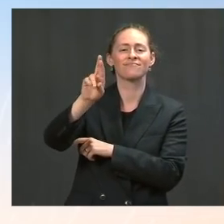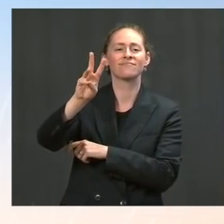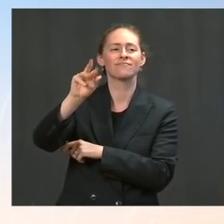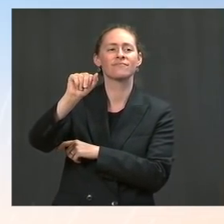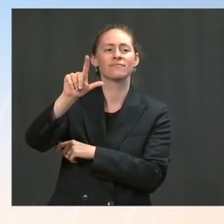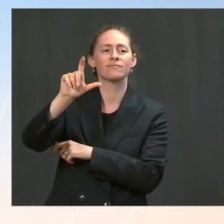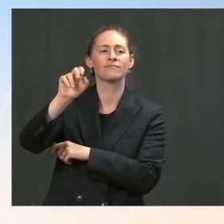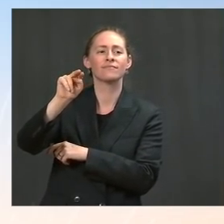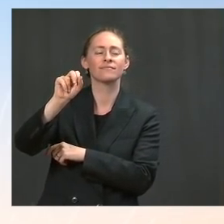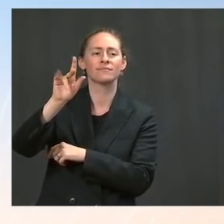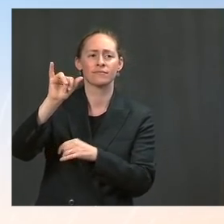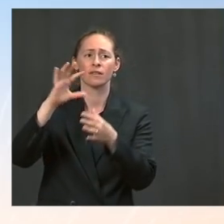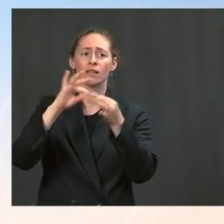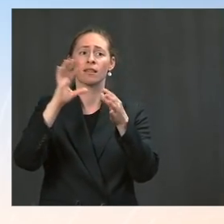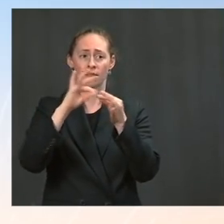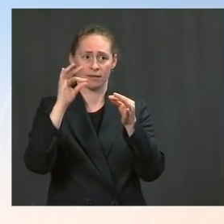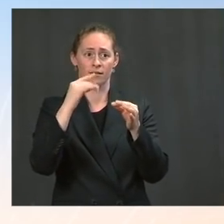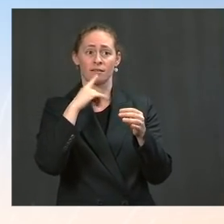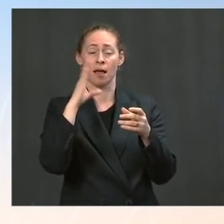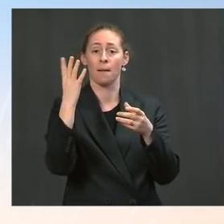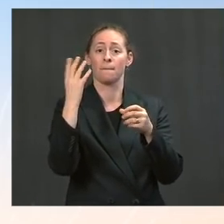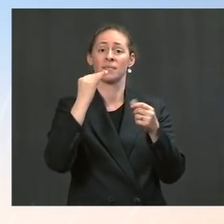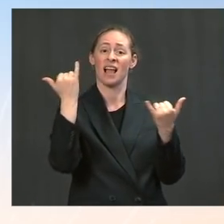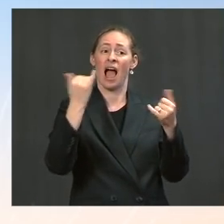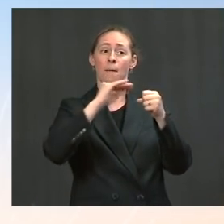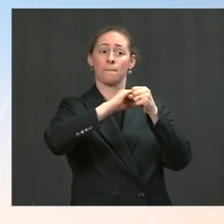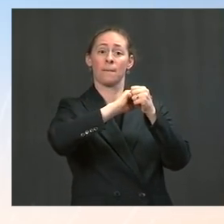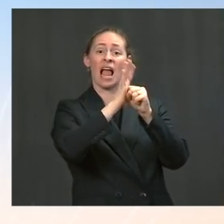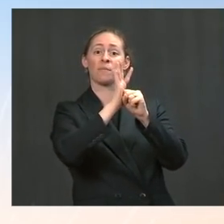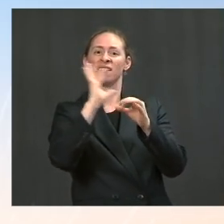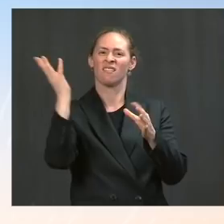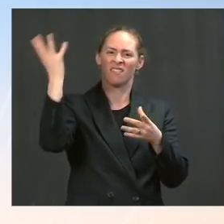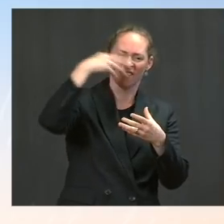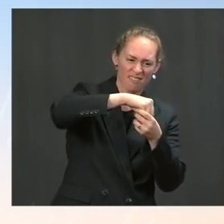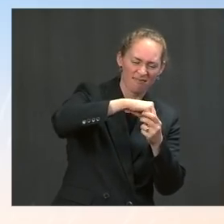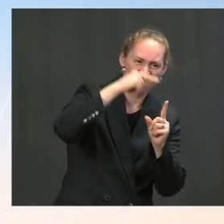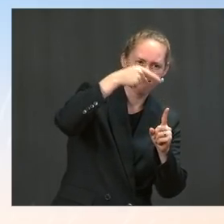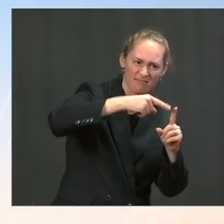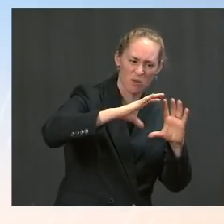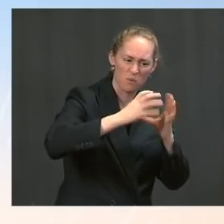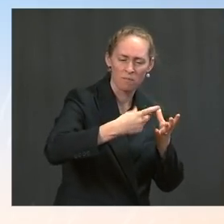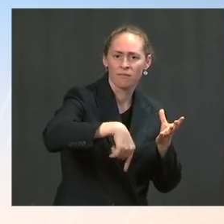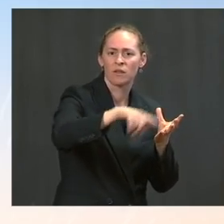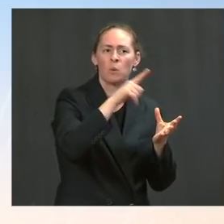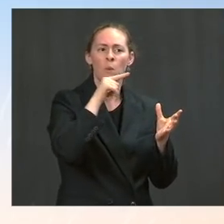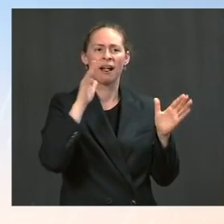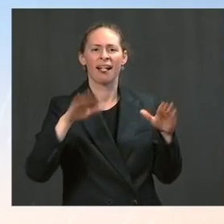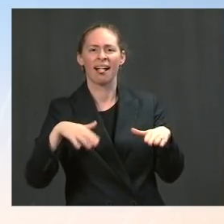And I am wondering if any part of that is the administration distancing itself